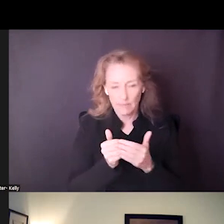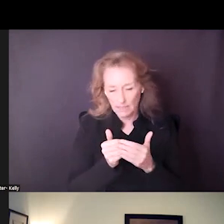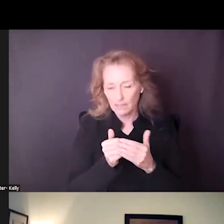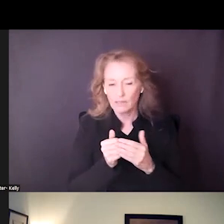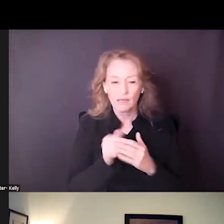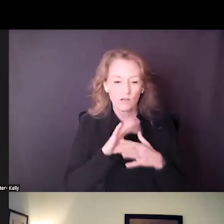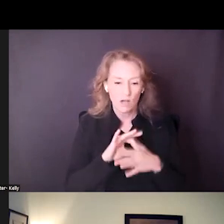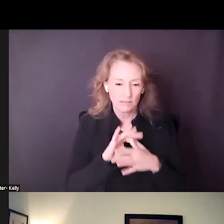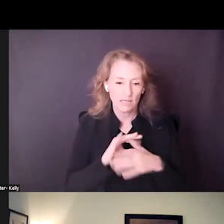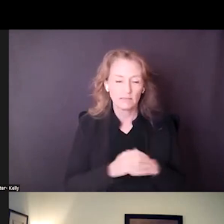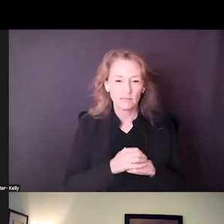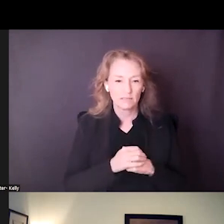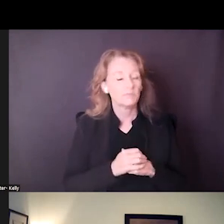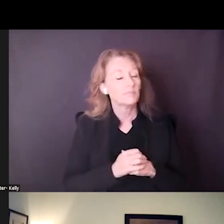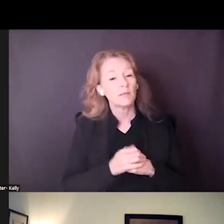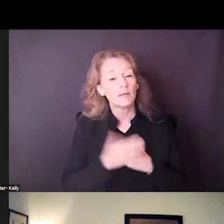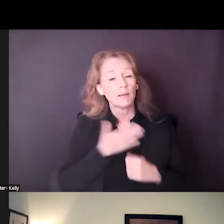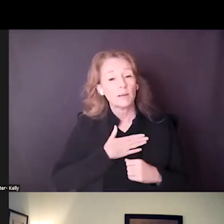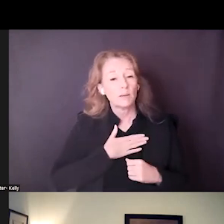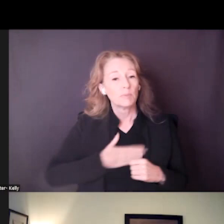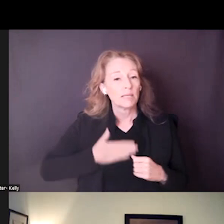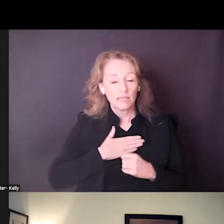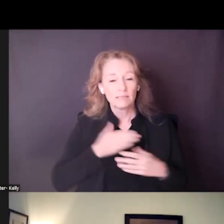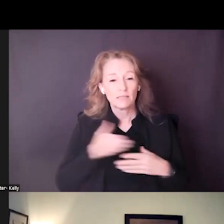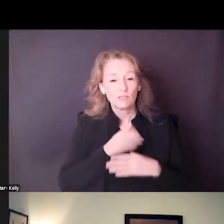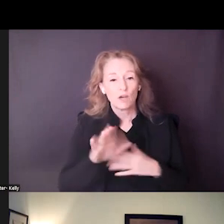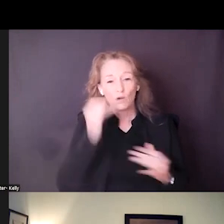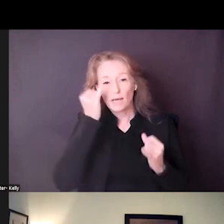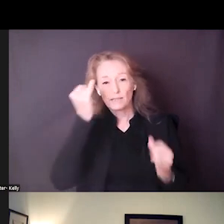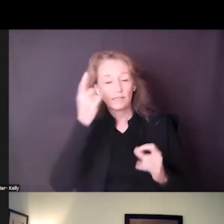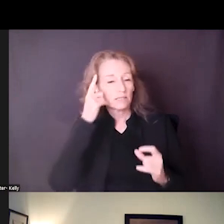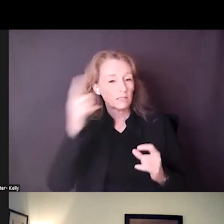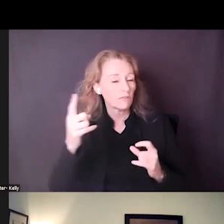SURE TO SHARE YOUR IDEAS FOR UPCOMING SESSIONS, TOPICS, IDEAS